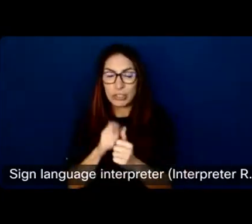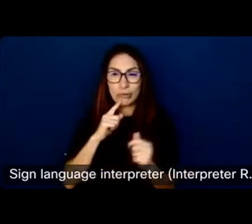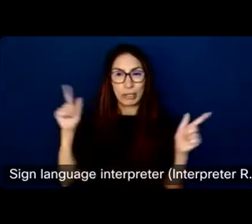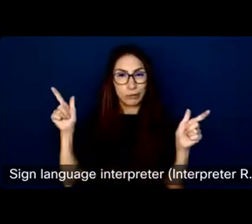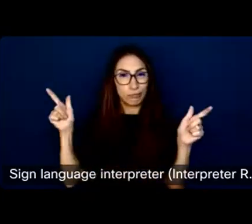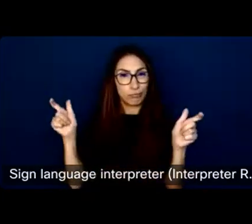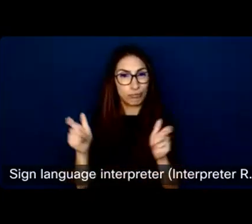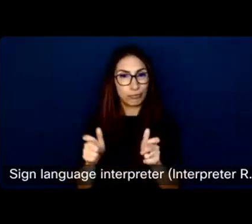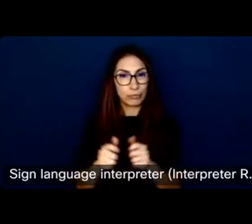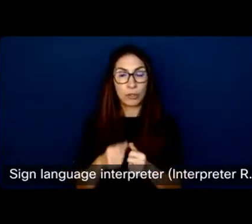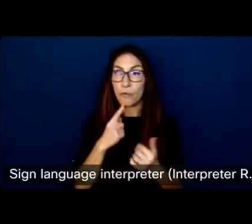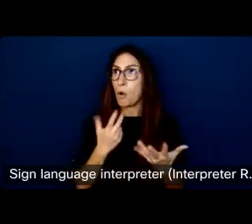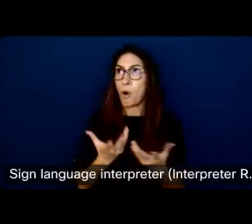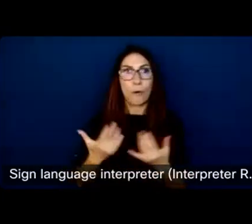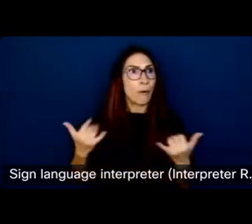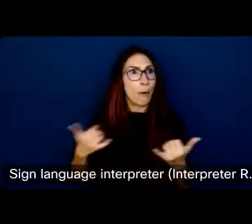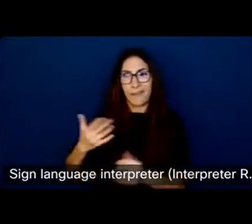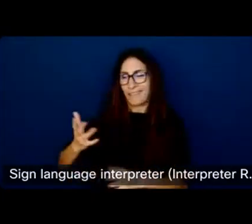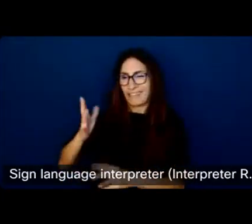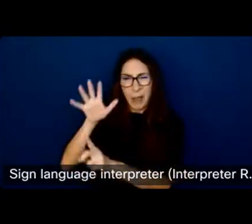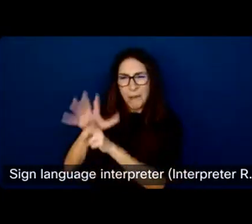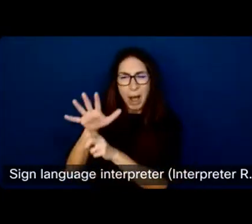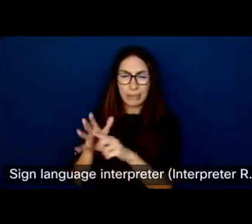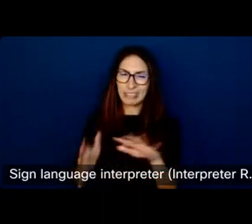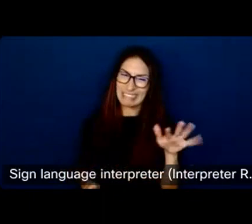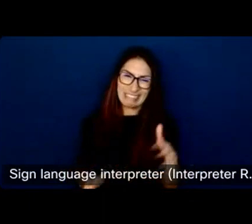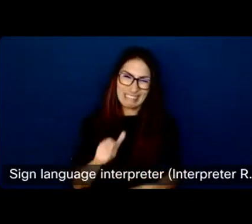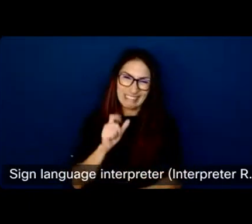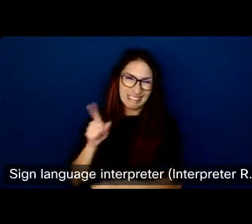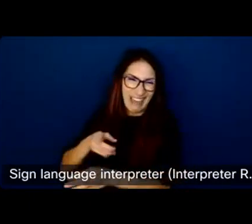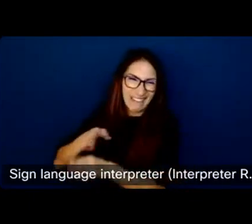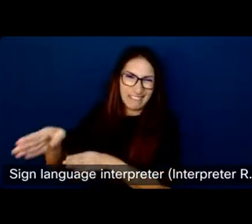so to speak. And so our pool of providers is